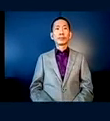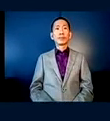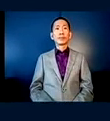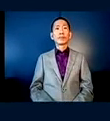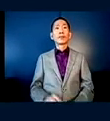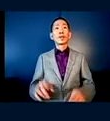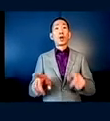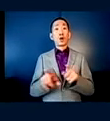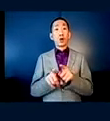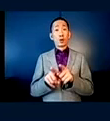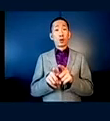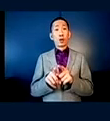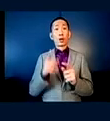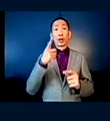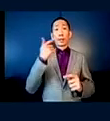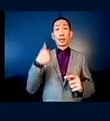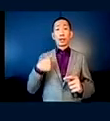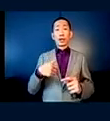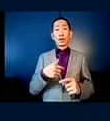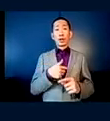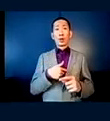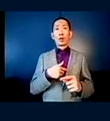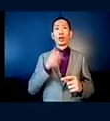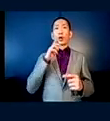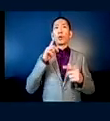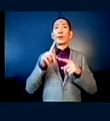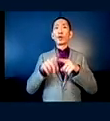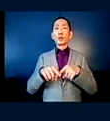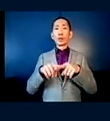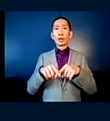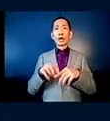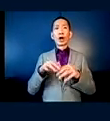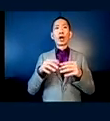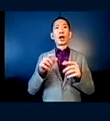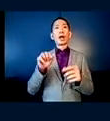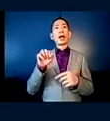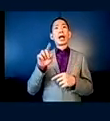YOU CAN SEE THAT ON TOP OF THE -- BECAUSE WE ARE GOING TO